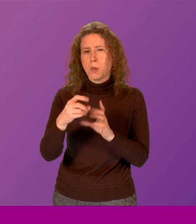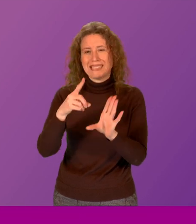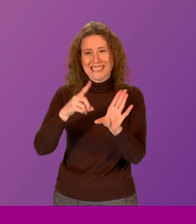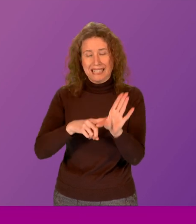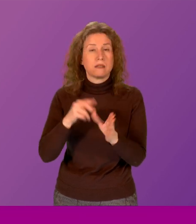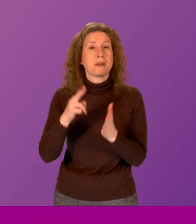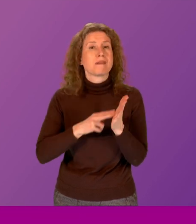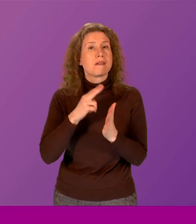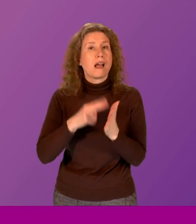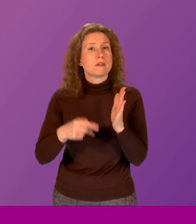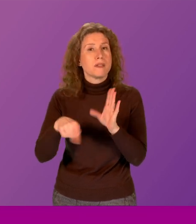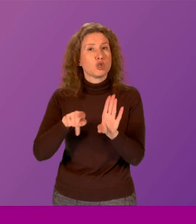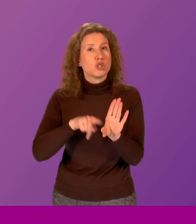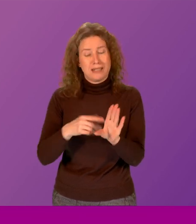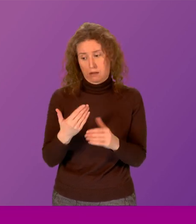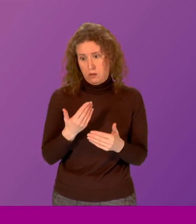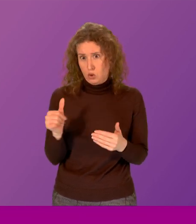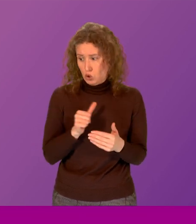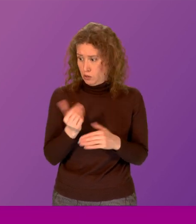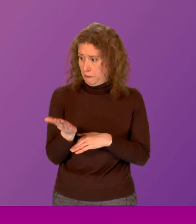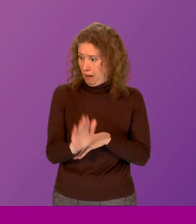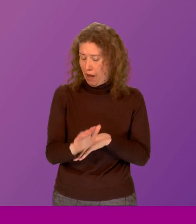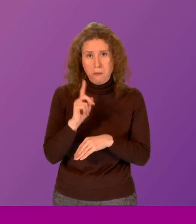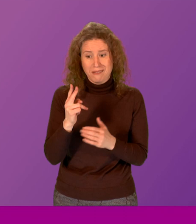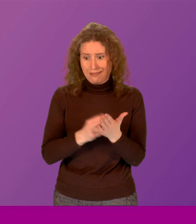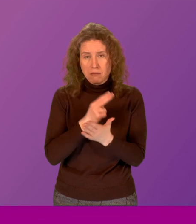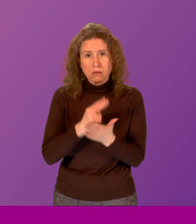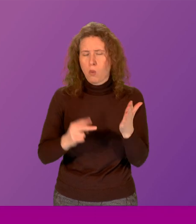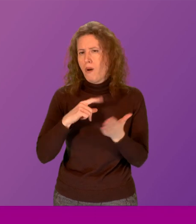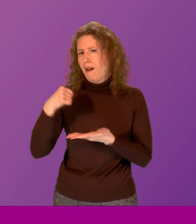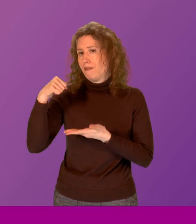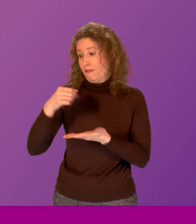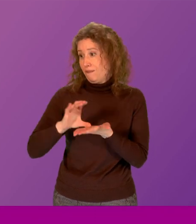cancelled this year, just weeks before it was due to return, after its funding bid was rejected by